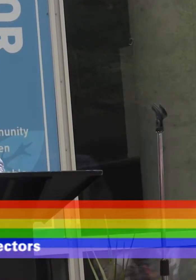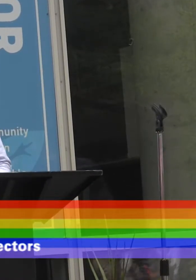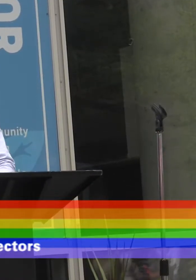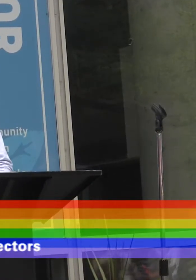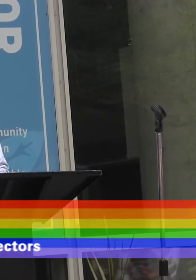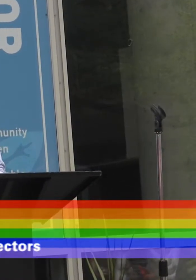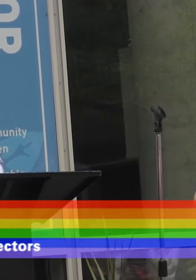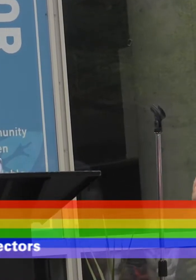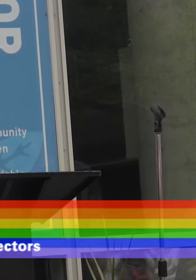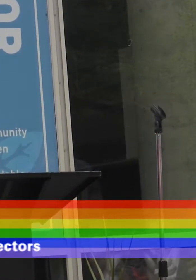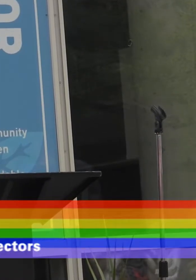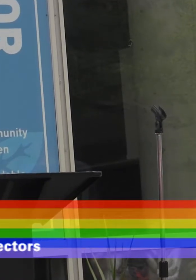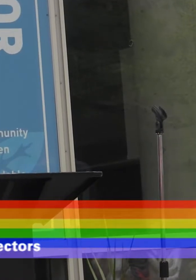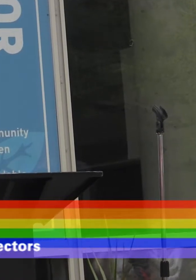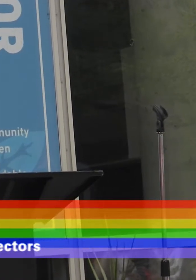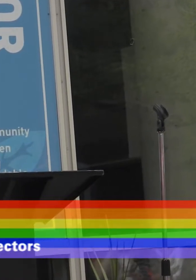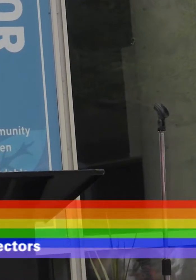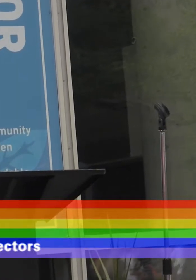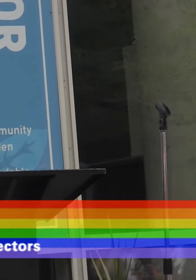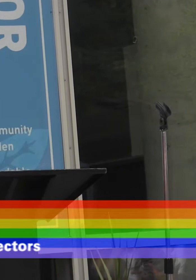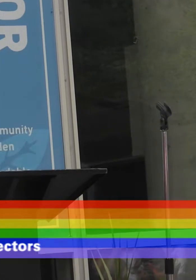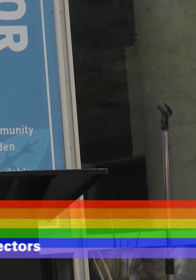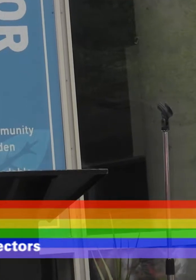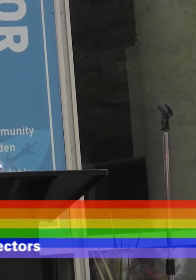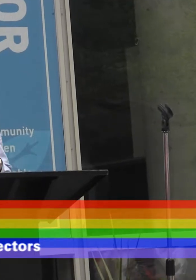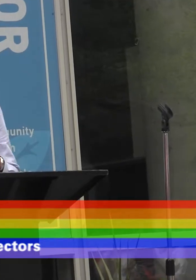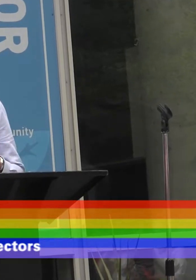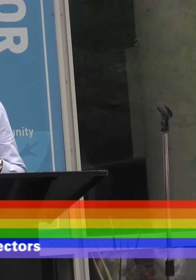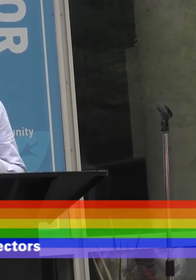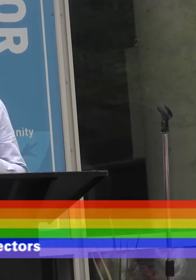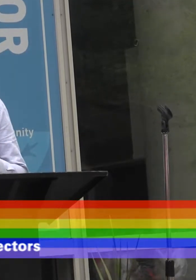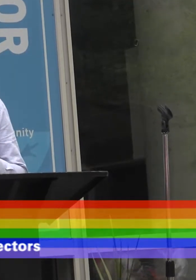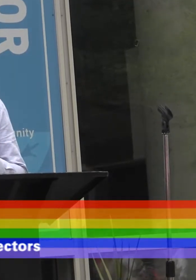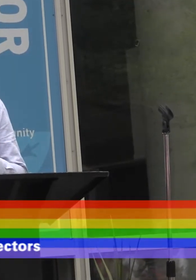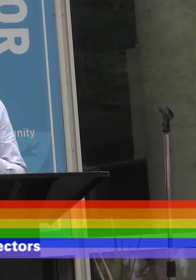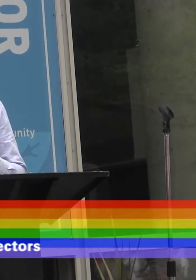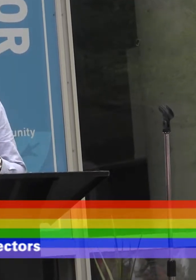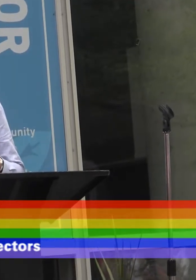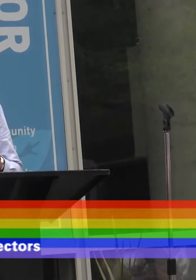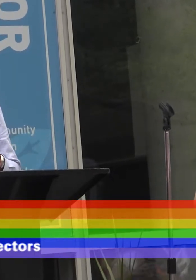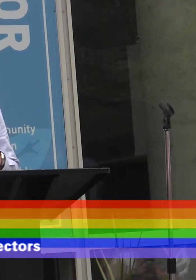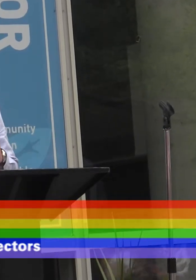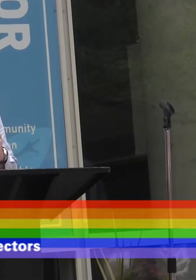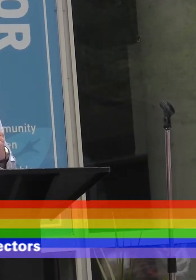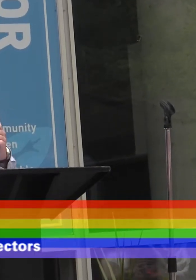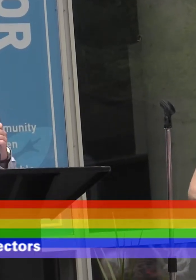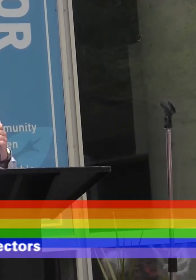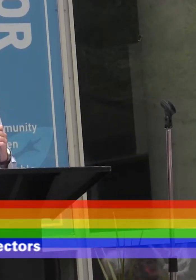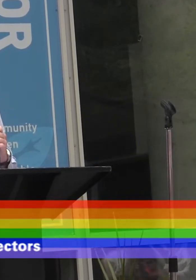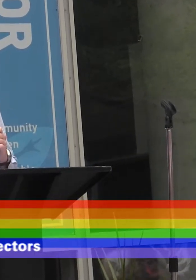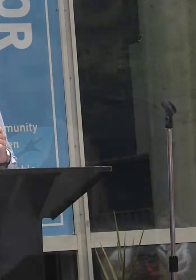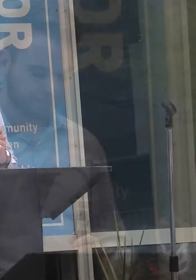we've been very busy preparing since being awarded this historic event five years ago this is the first time world pride has has ever come to North America.